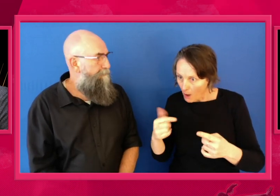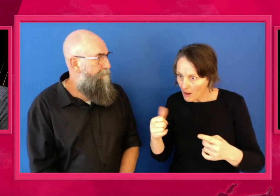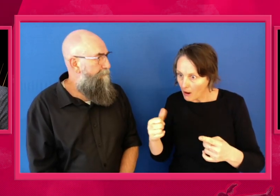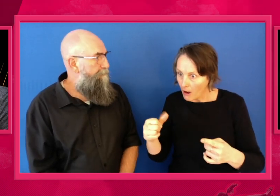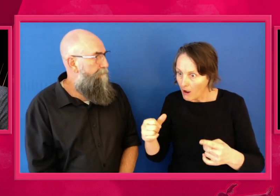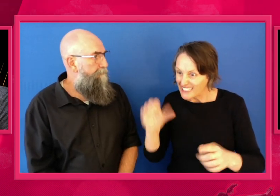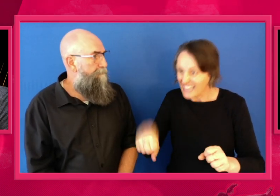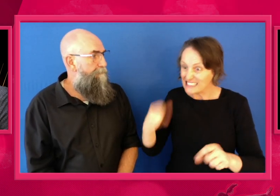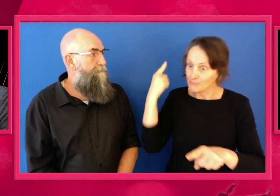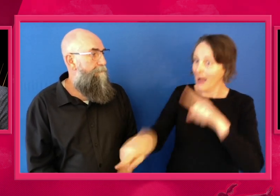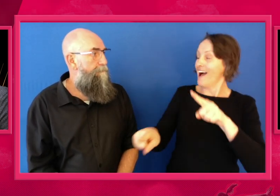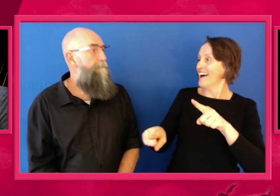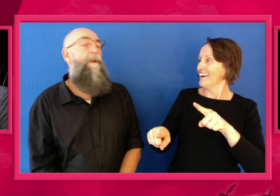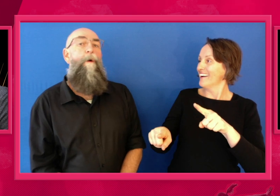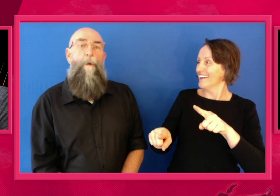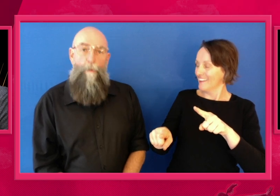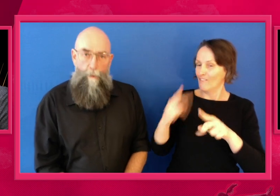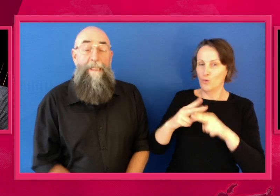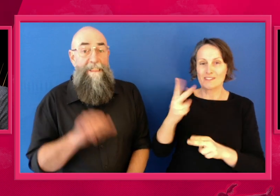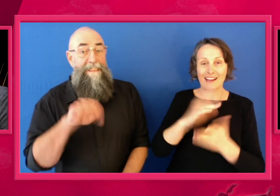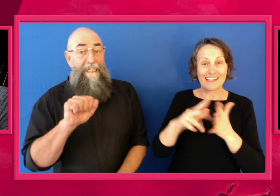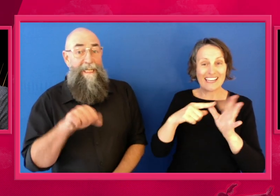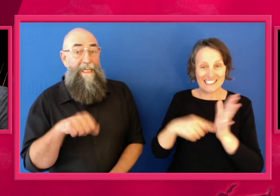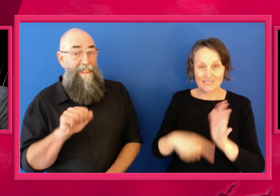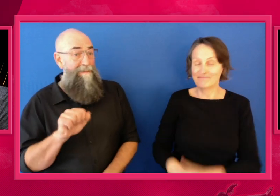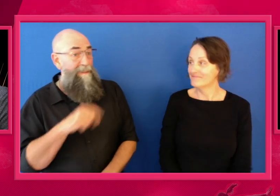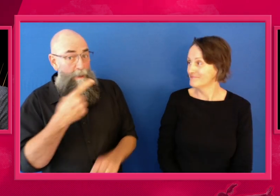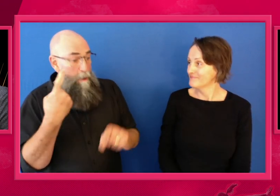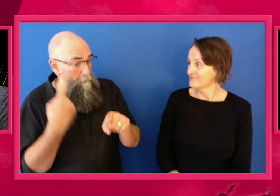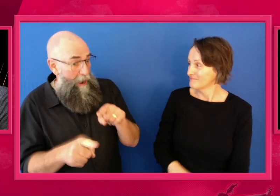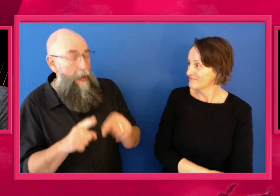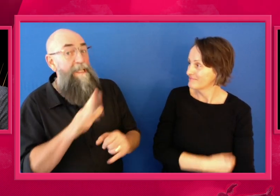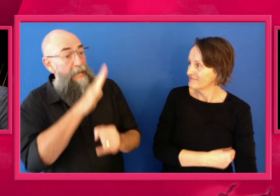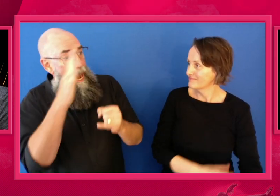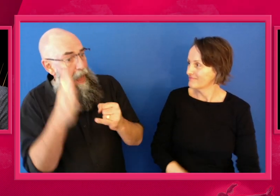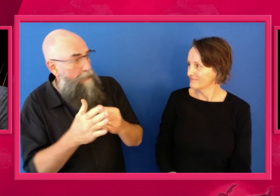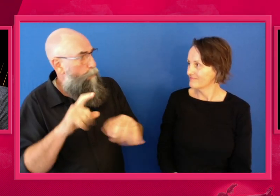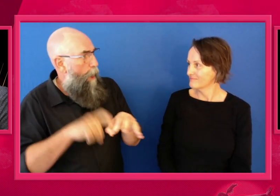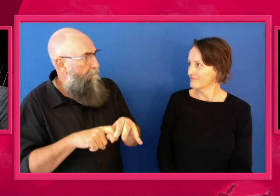she through? Has she made it? She did. Kurt Fearnley: She did. She made it through as last qualifier. So, there were a few little